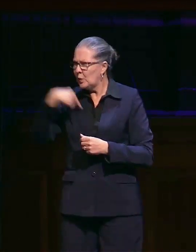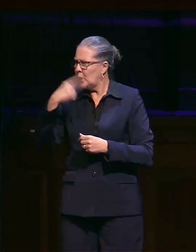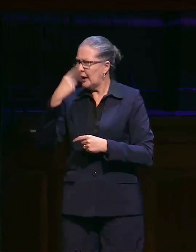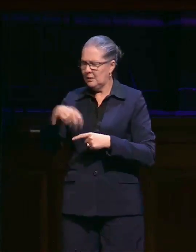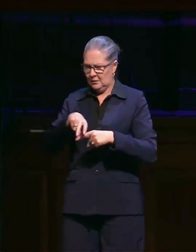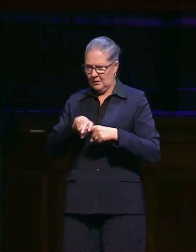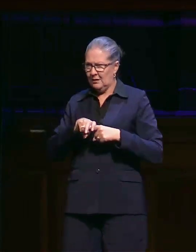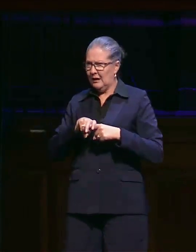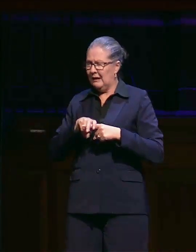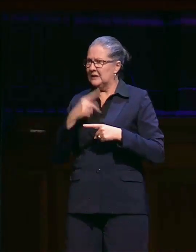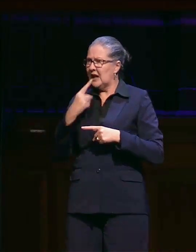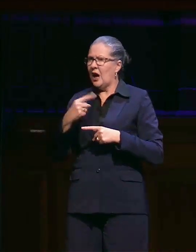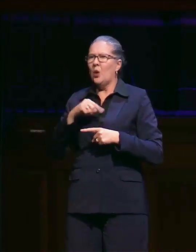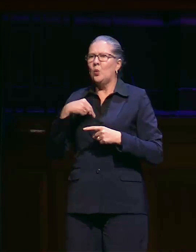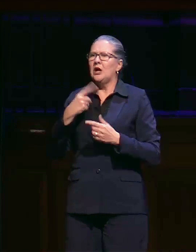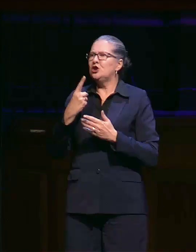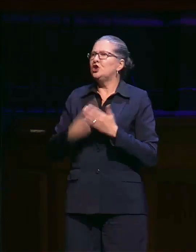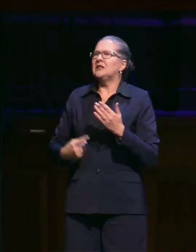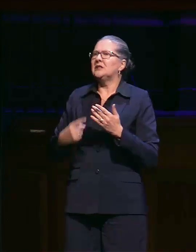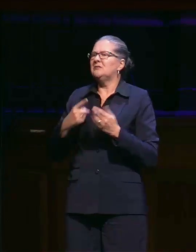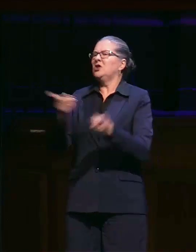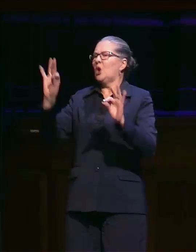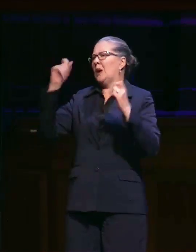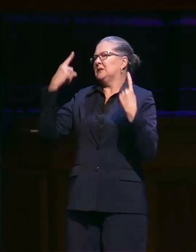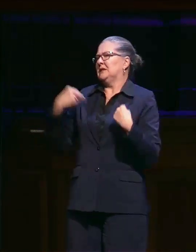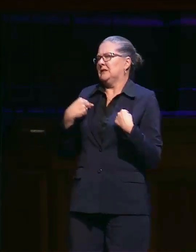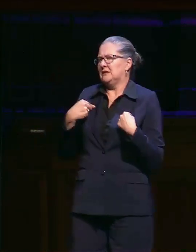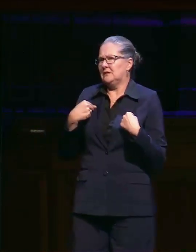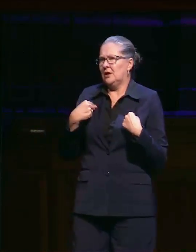simply misunderstood not when we look at the context or environment in which all